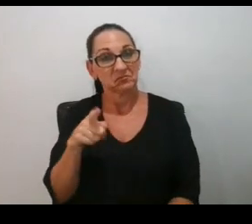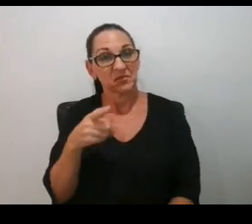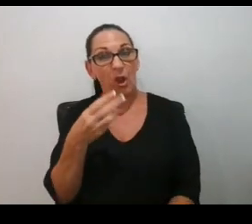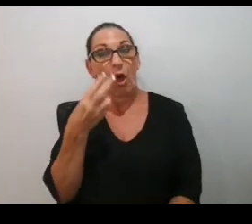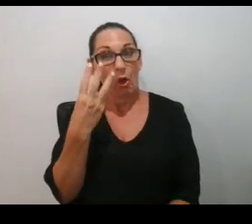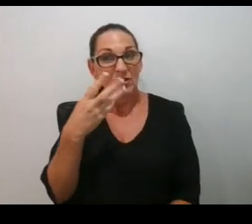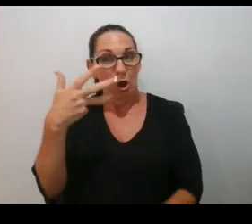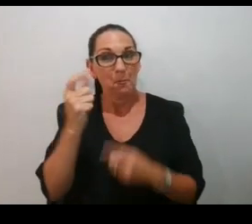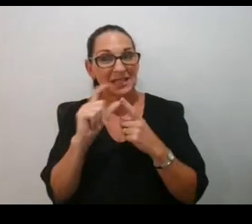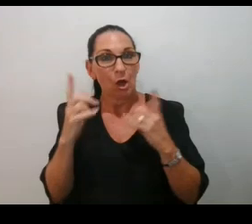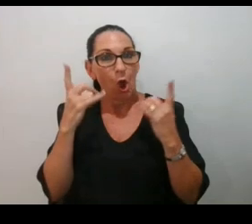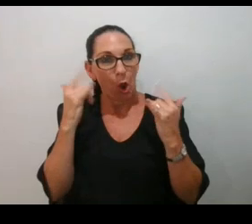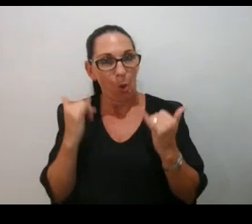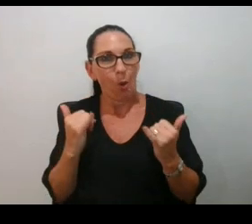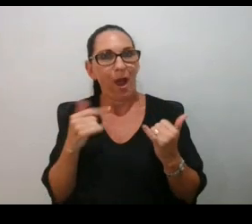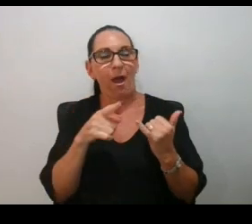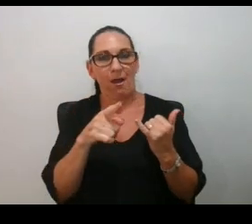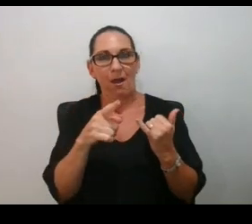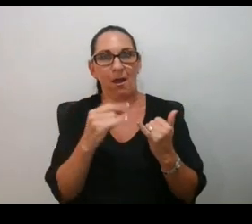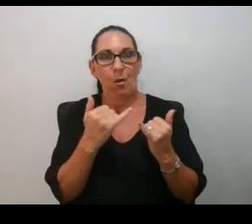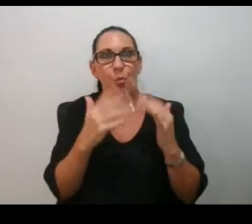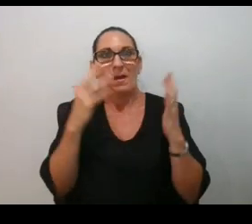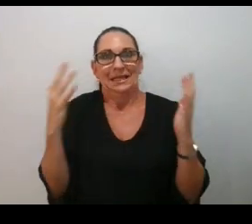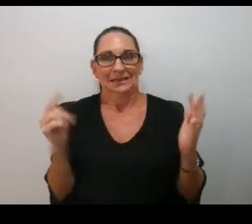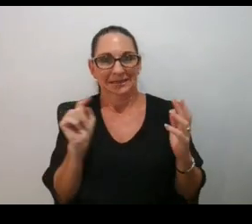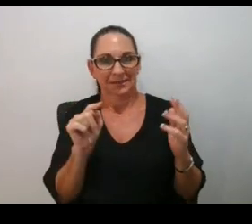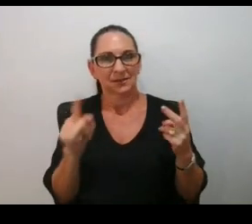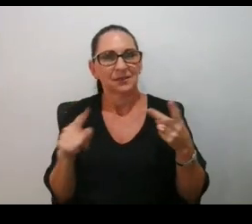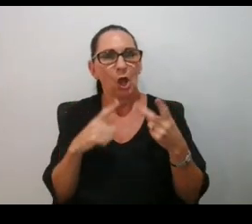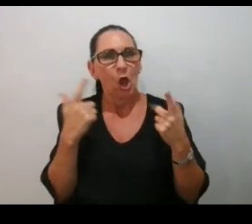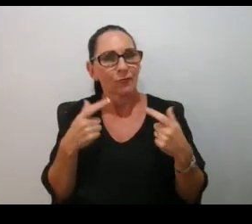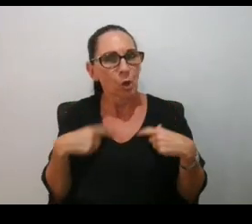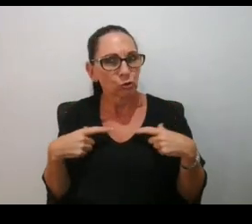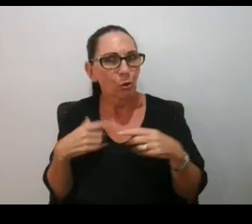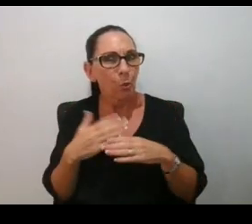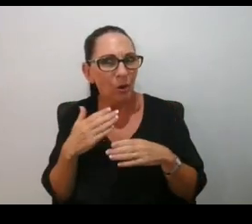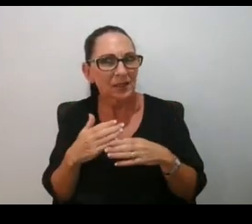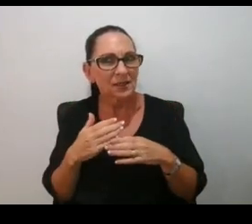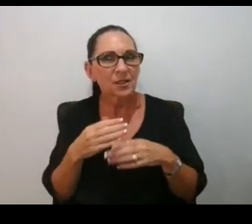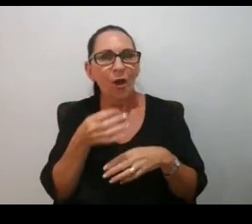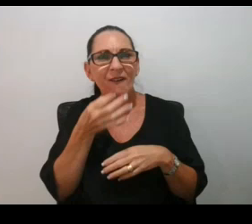largest category and then a lot of social workers and a few financial counsellors and for this as